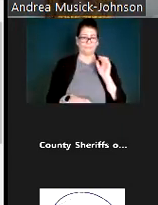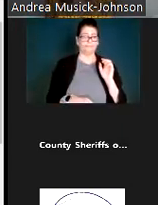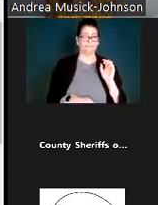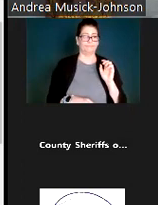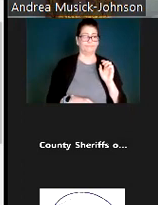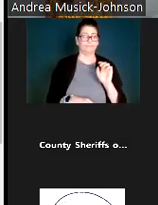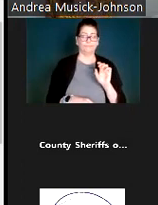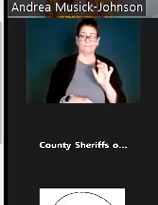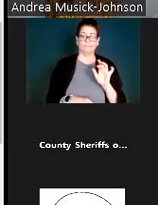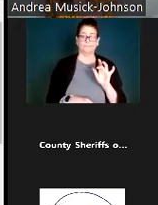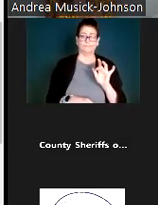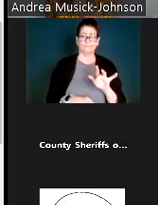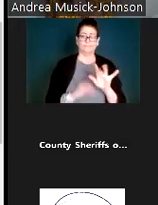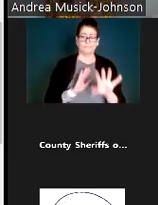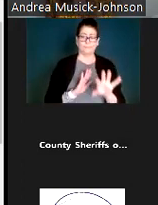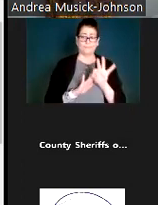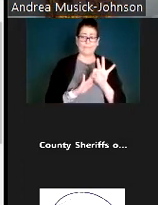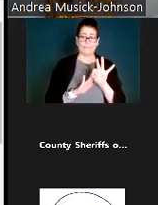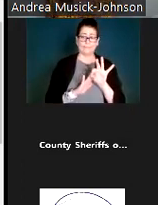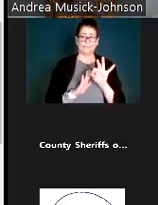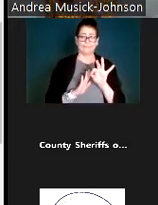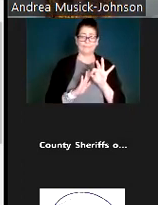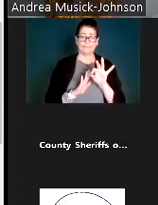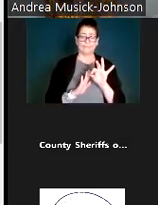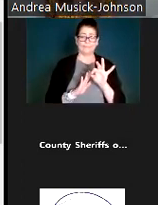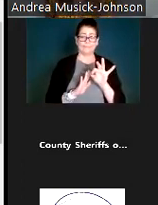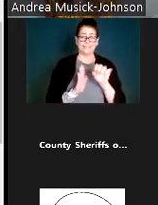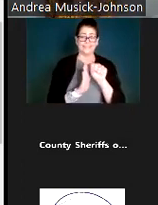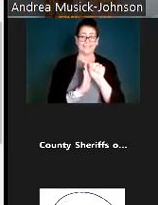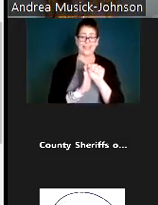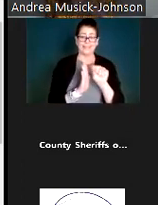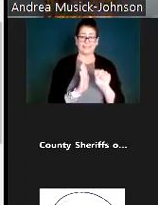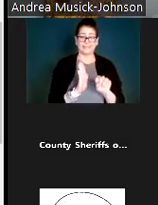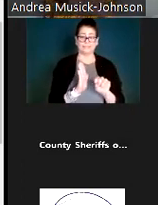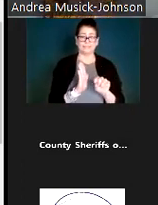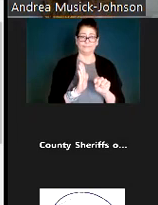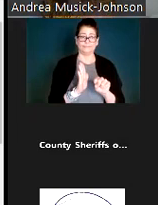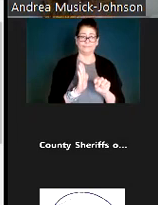You can collect, excuse me you can decide, which information you would like to collect,